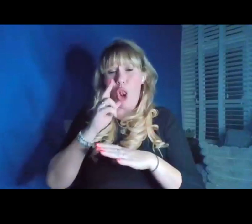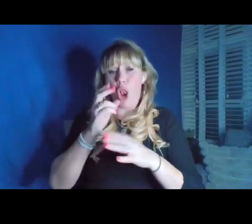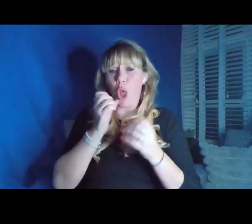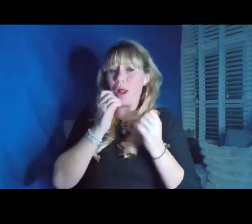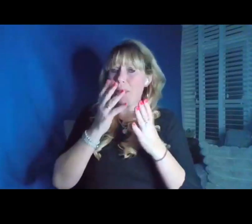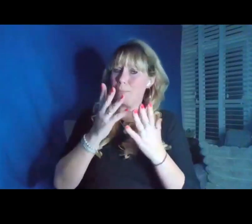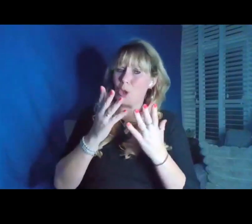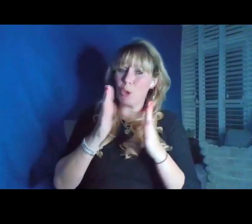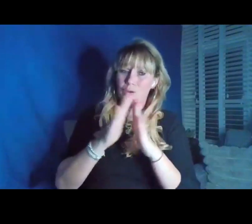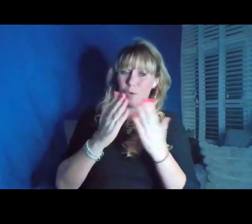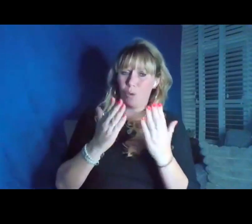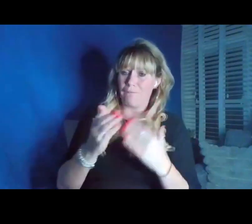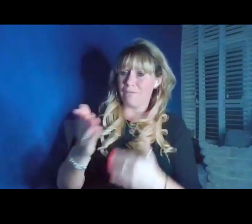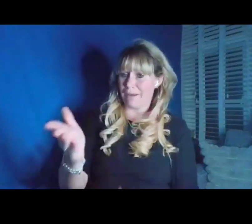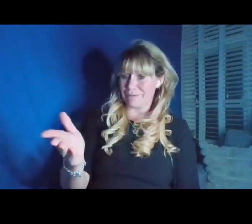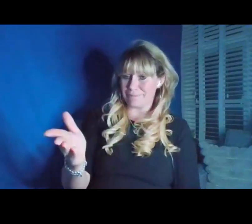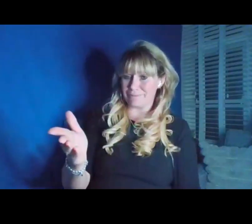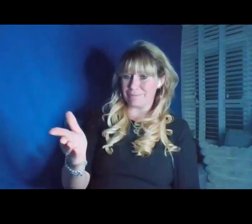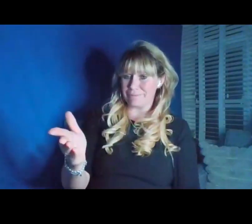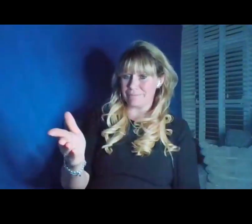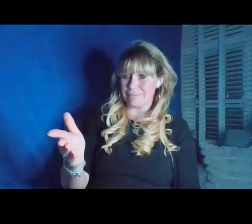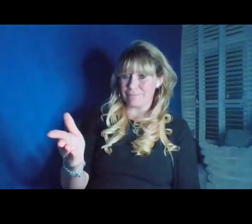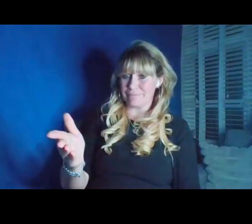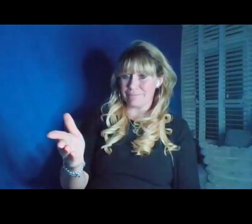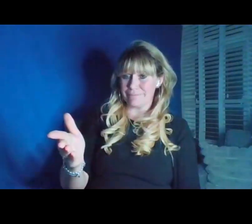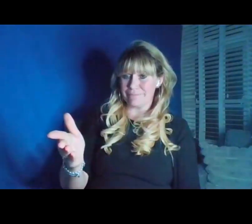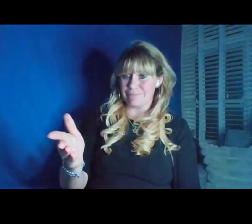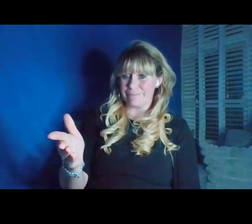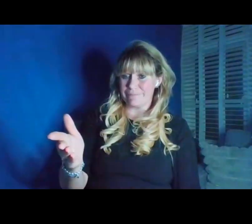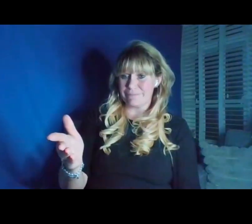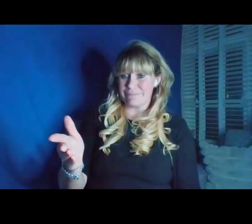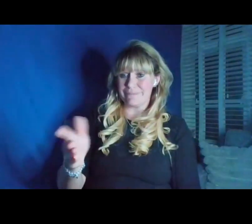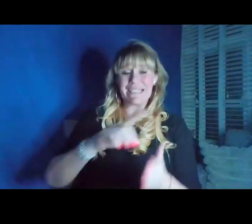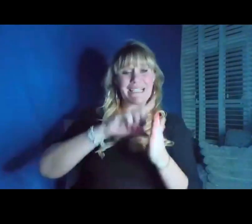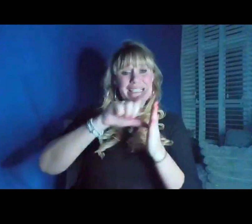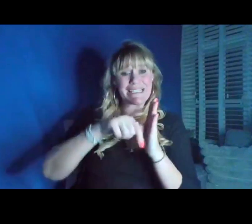I have got to show that, that's by a disabled artist, called Abi Stevens.